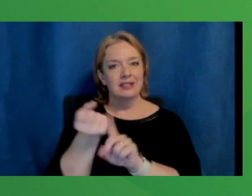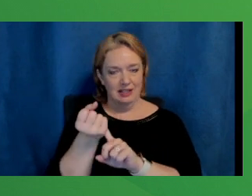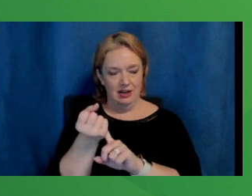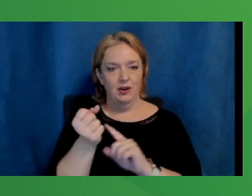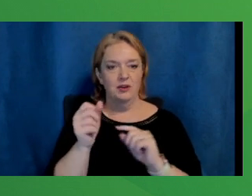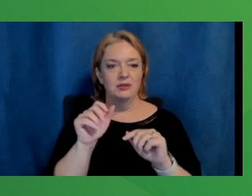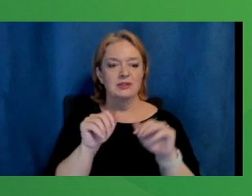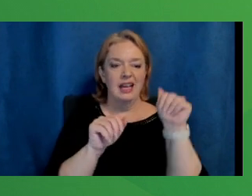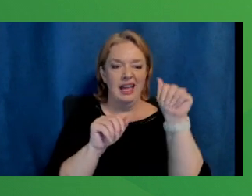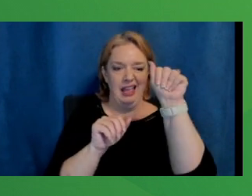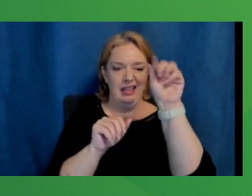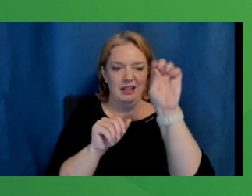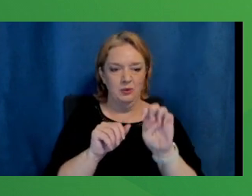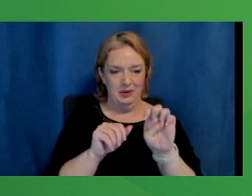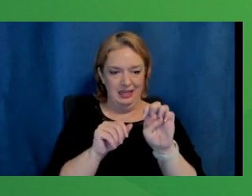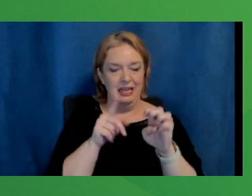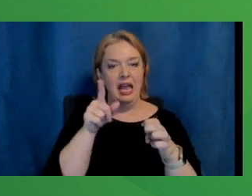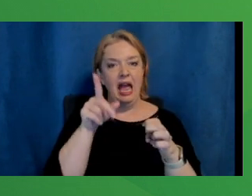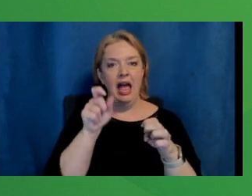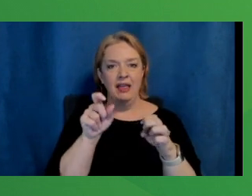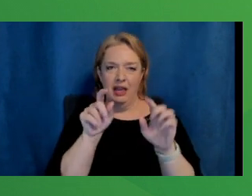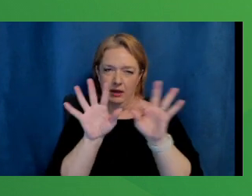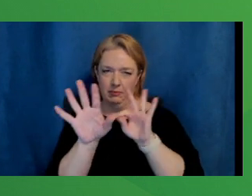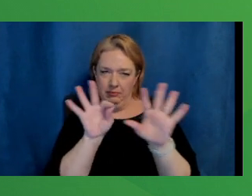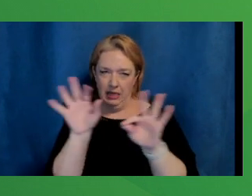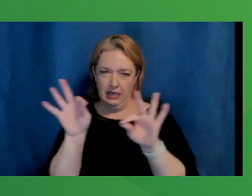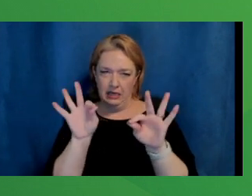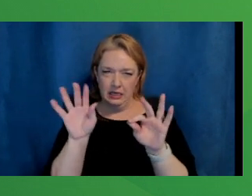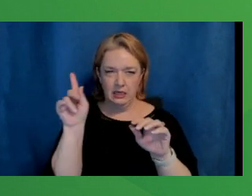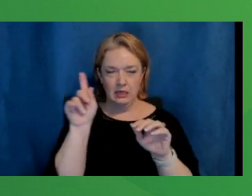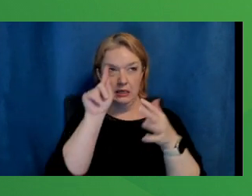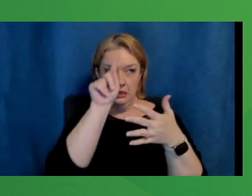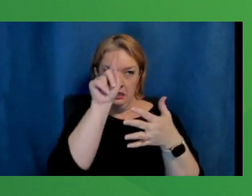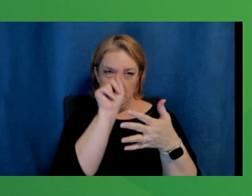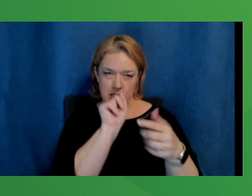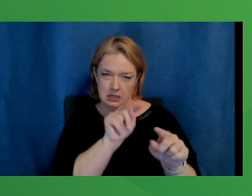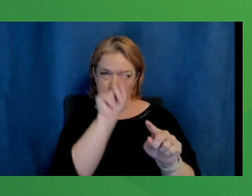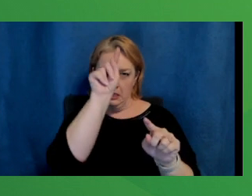this was an independent assignment, but we did go through the scenarios as a class so each student